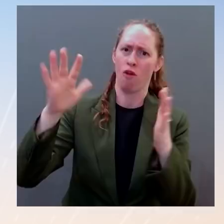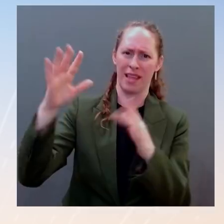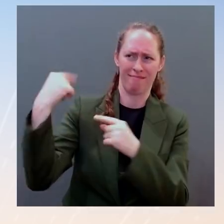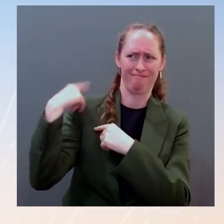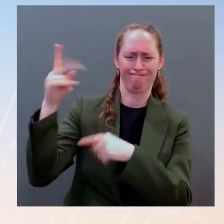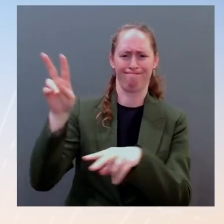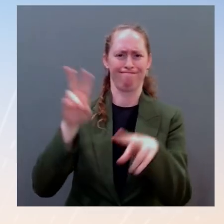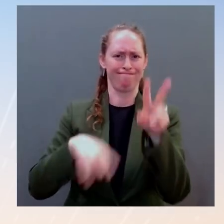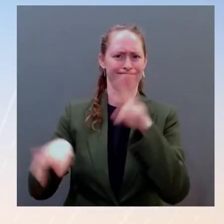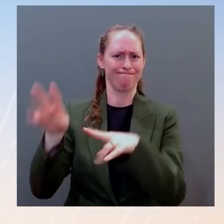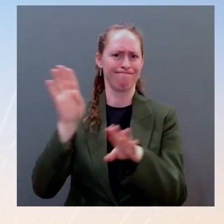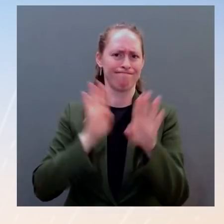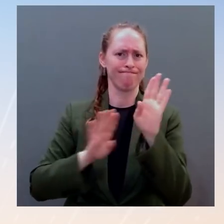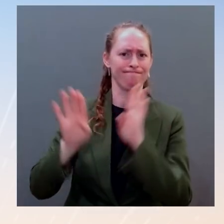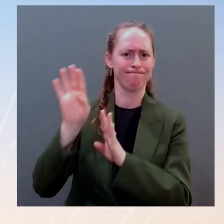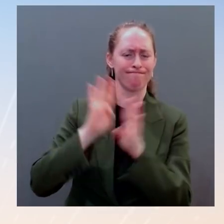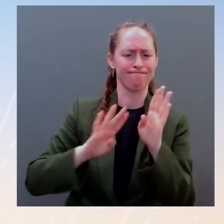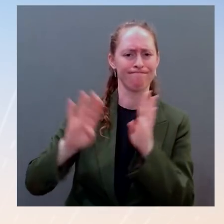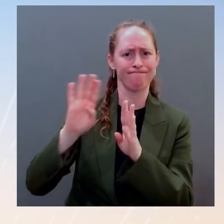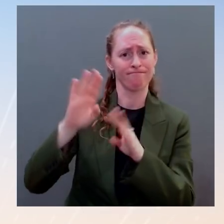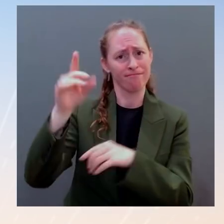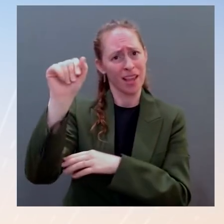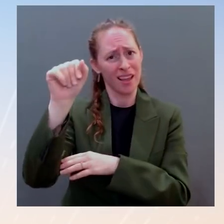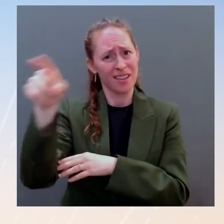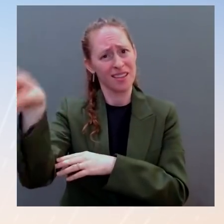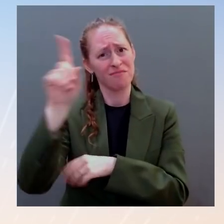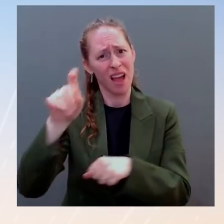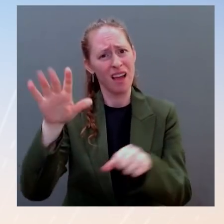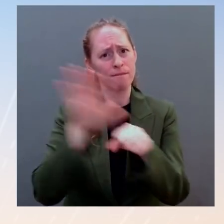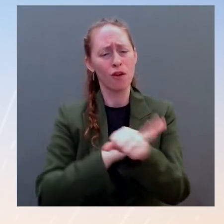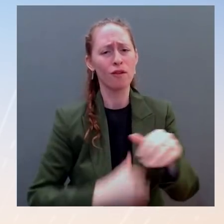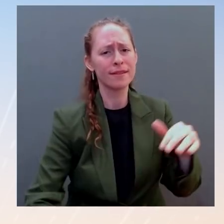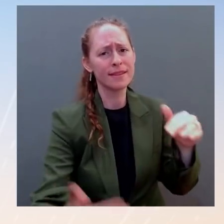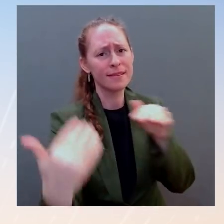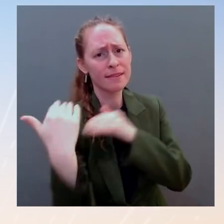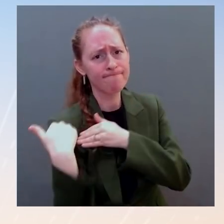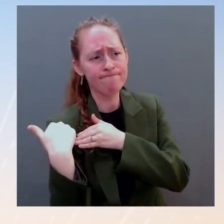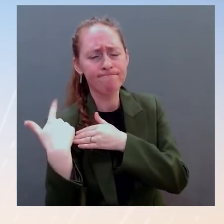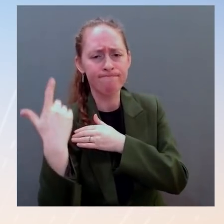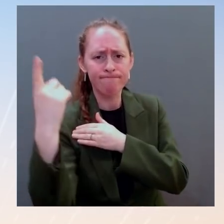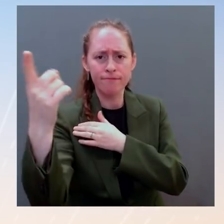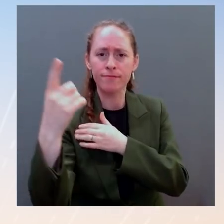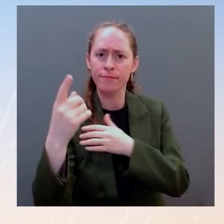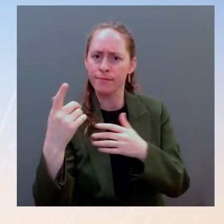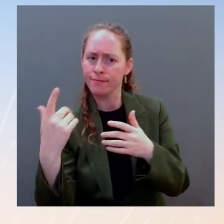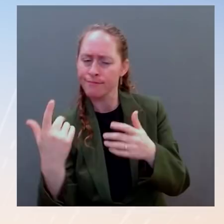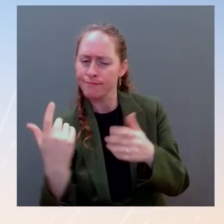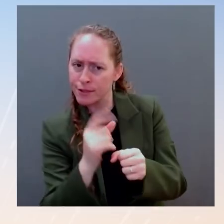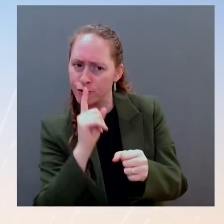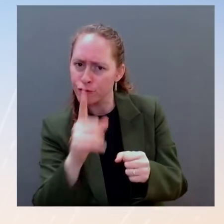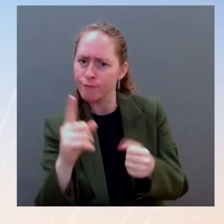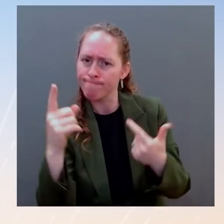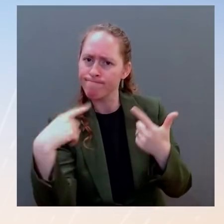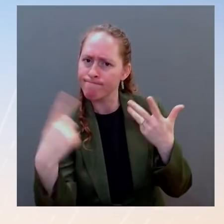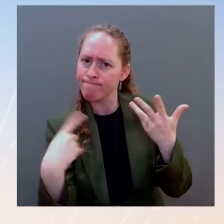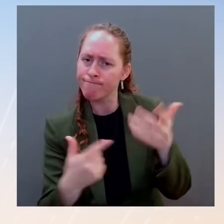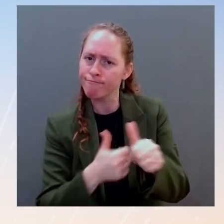He has been a strong supporter of fundamental reforms to achieve that goal, including reforms to Section 230, enacting antitrust reforms,